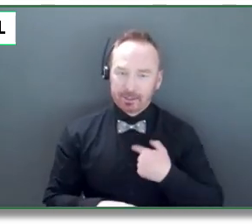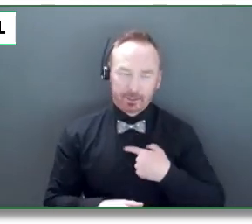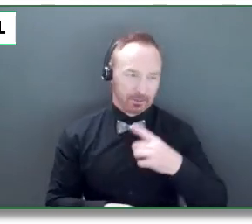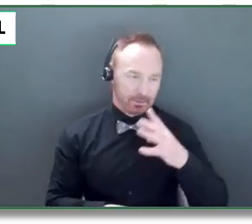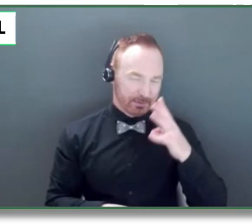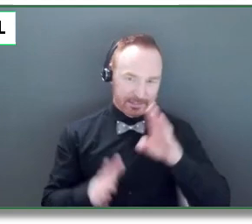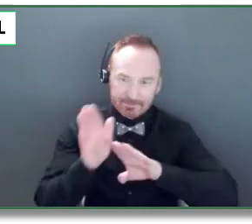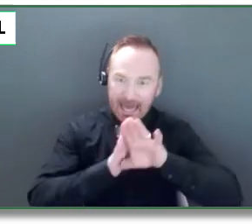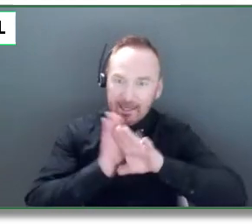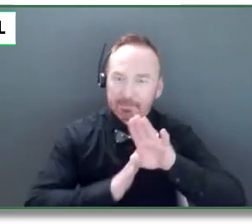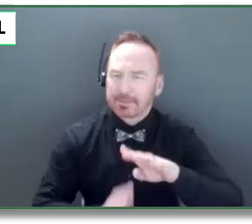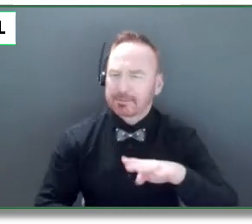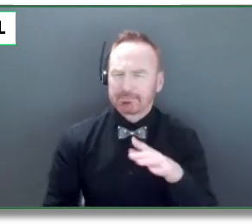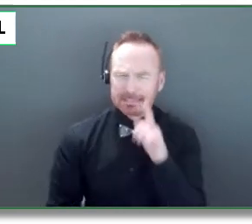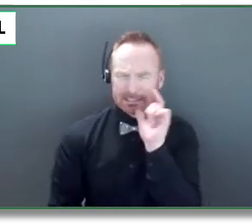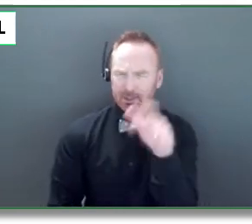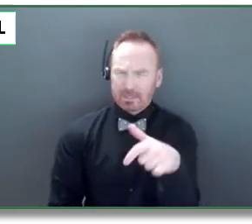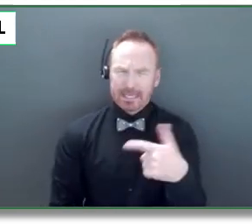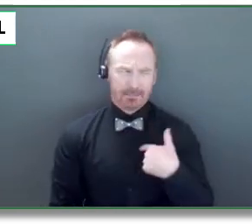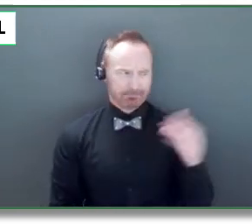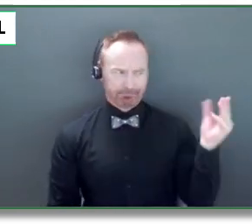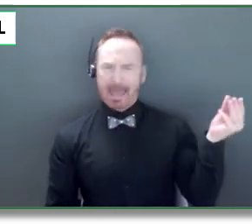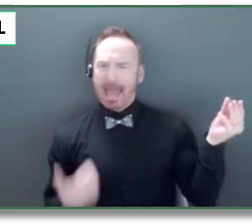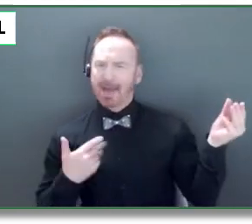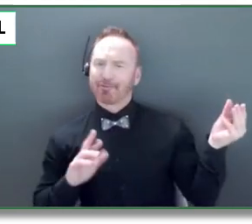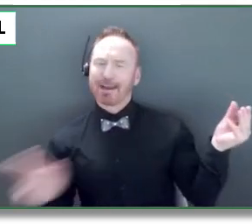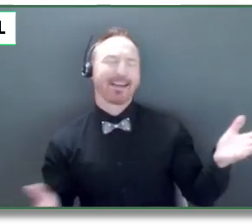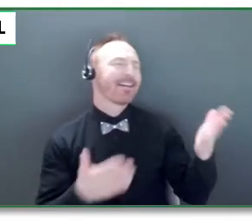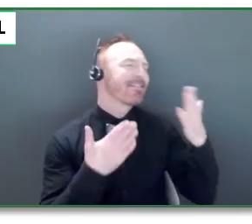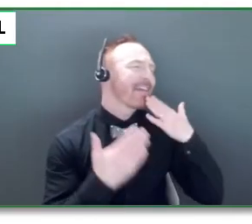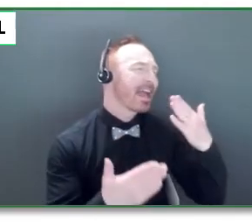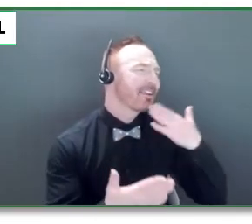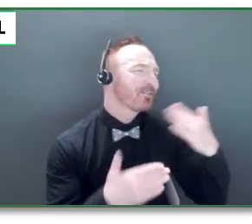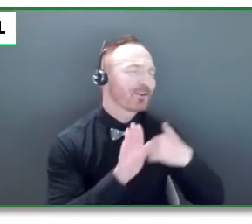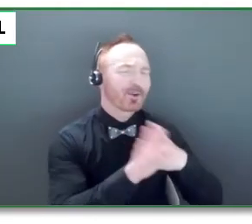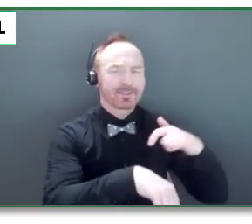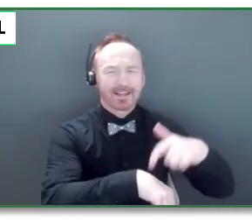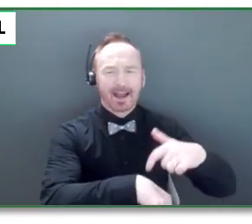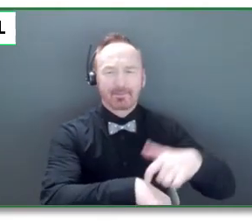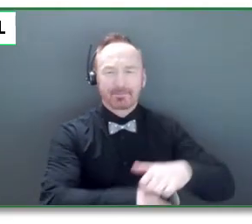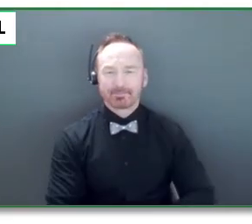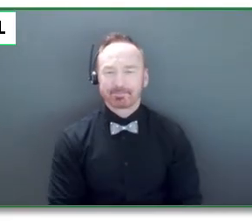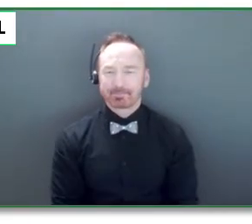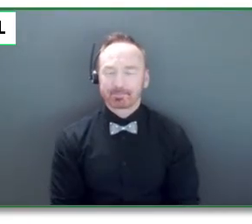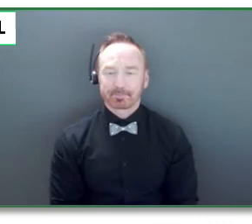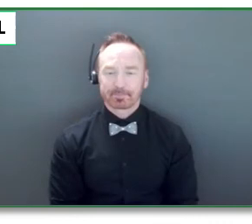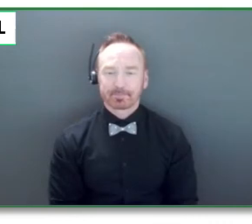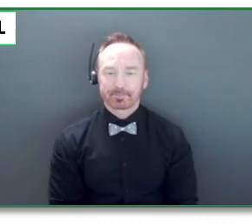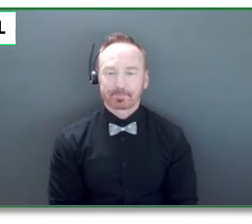really really grateful for that. Thank you. Thank you. Alright and that brings us to the end